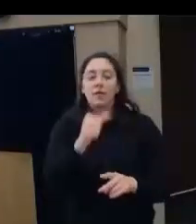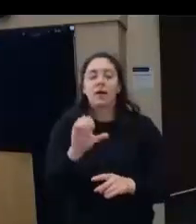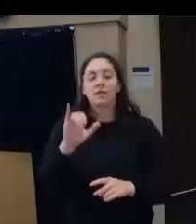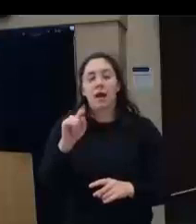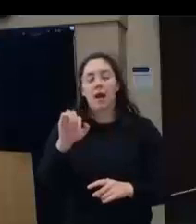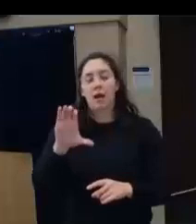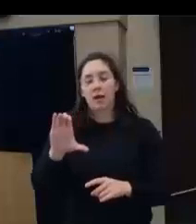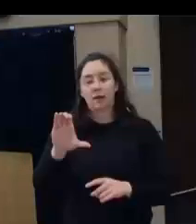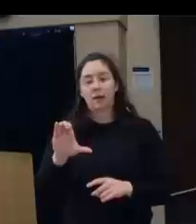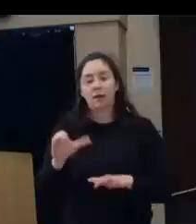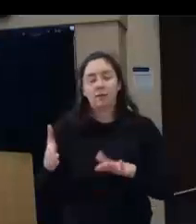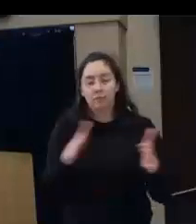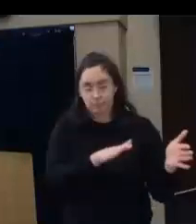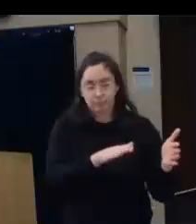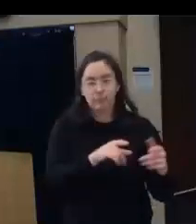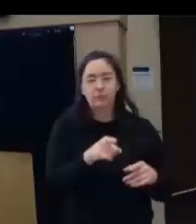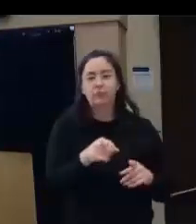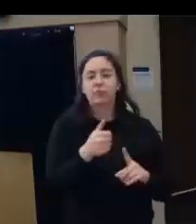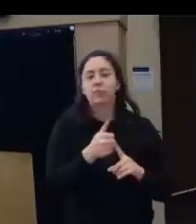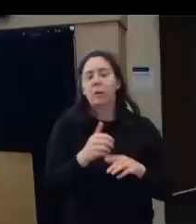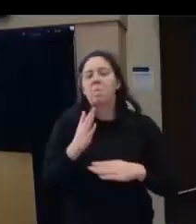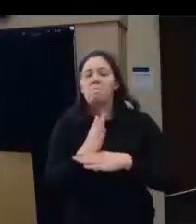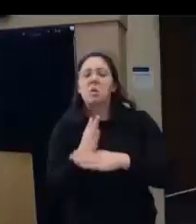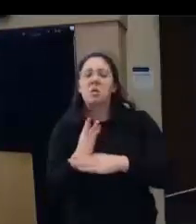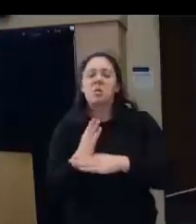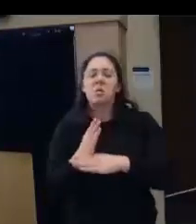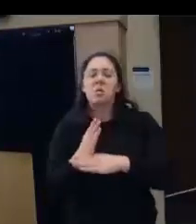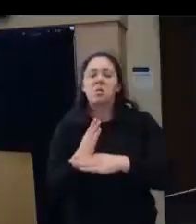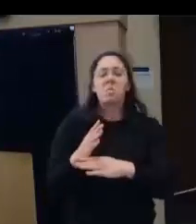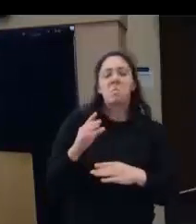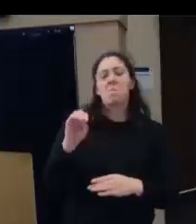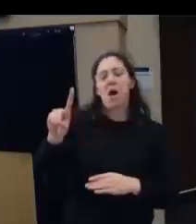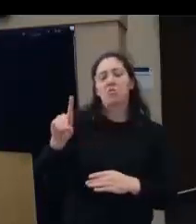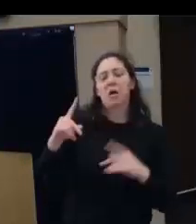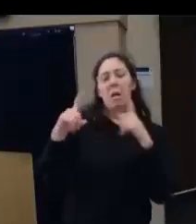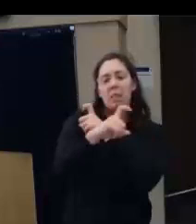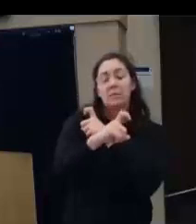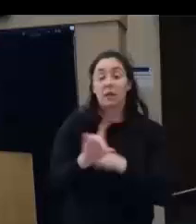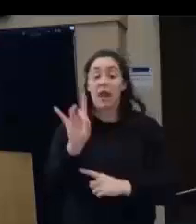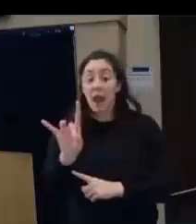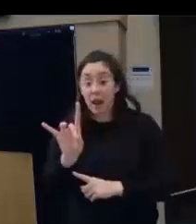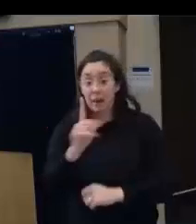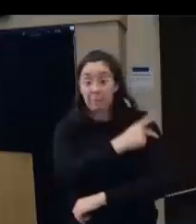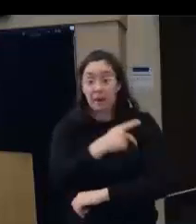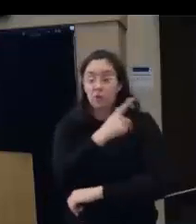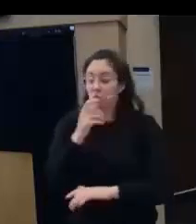consider it generally of a medium or moderate complexity eight of these patients um died by